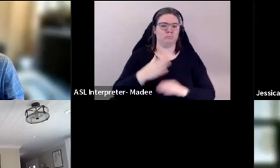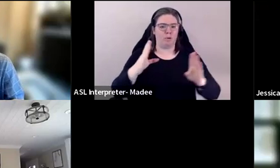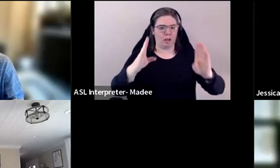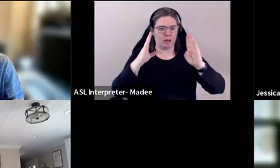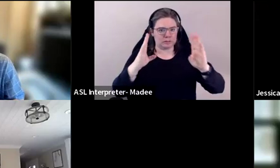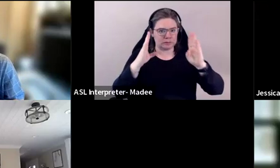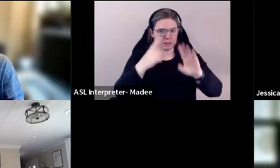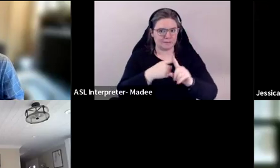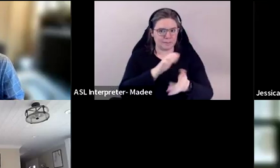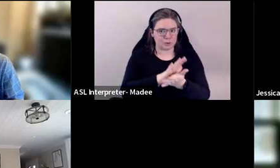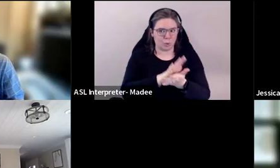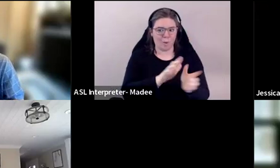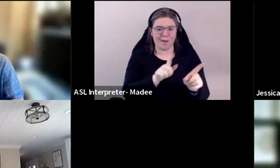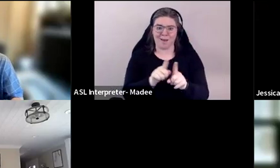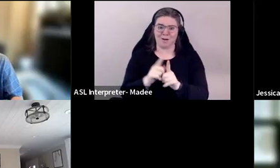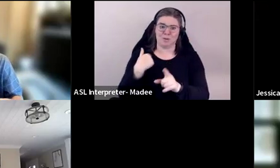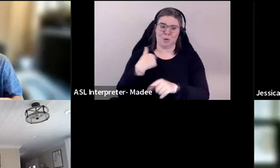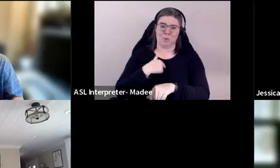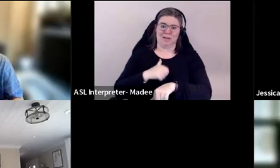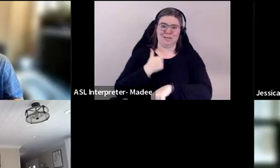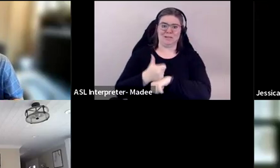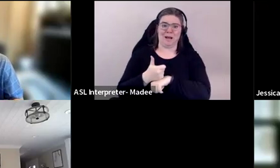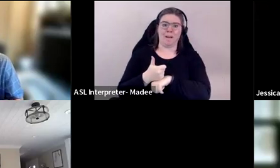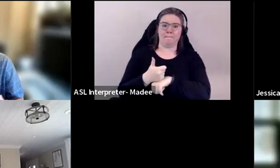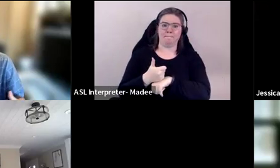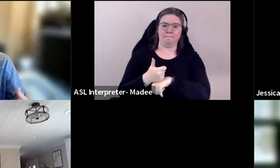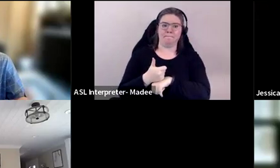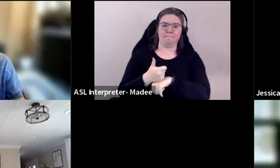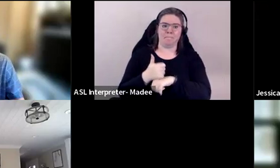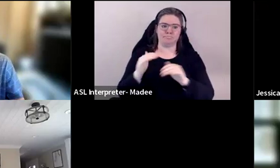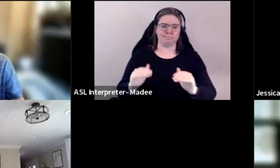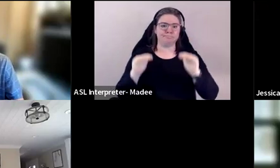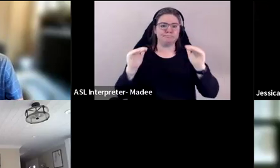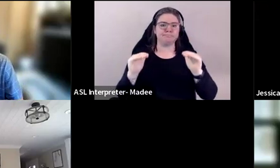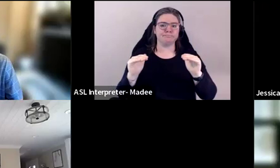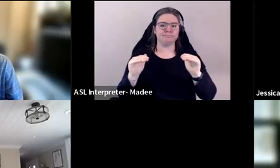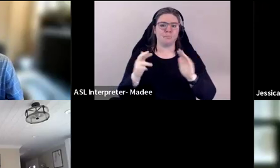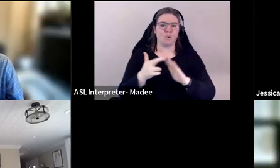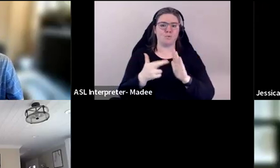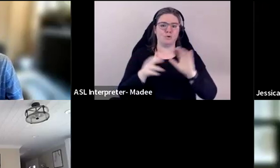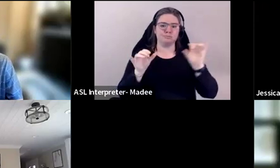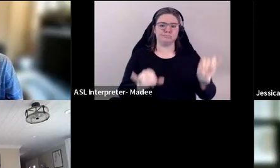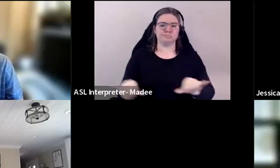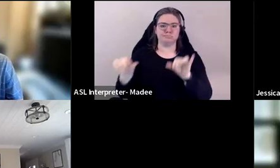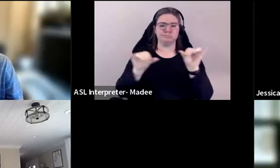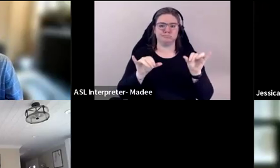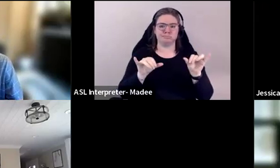Don Dew: setting rulings with the Iowa Department of Education Don Dew: where now we're able to say, we've already